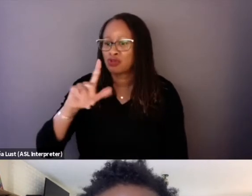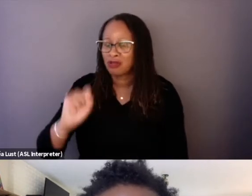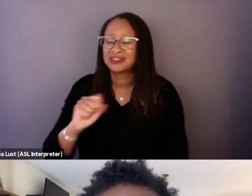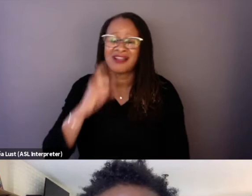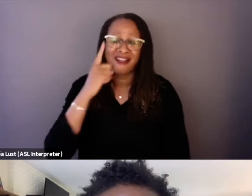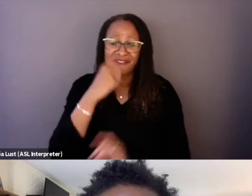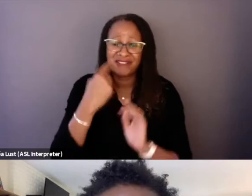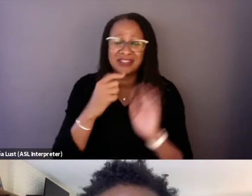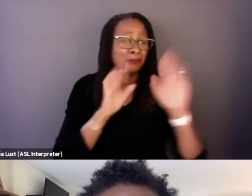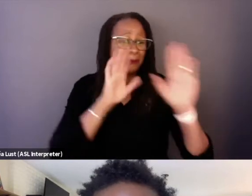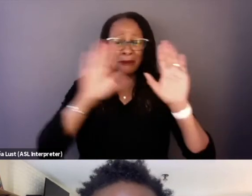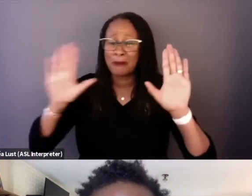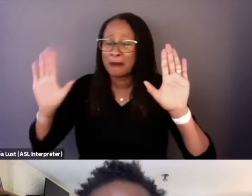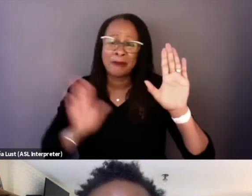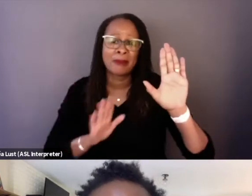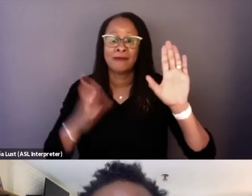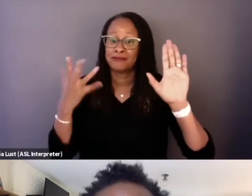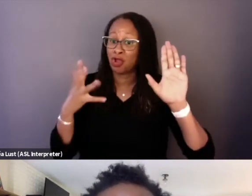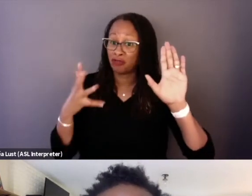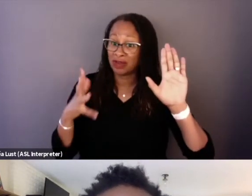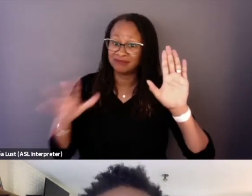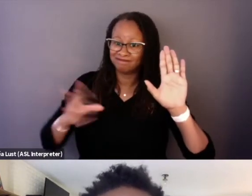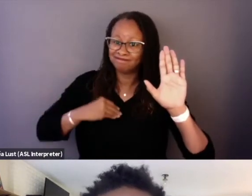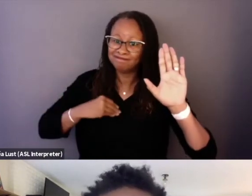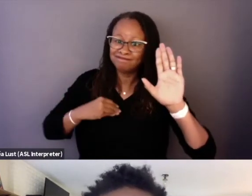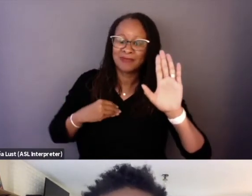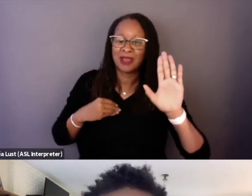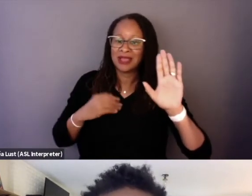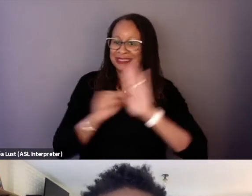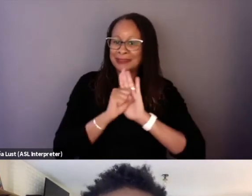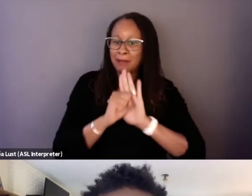So already she's taking on a sort of symbolic quality.